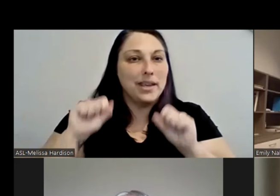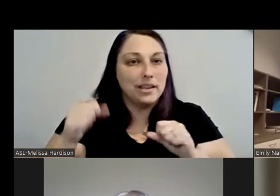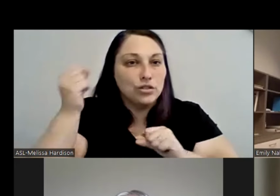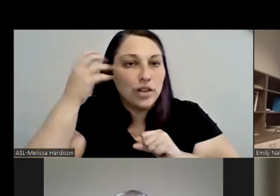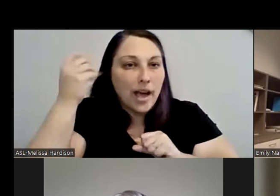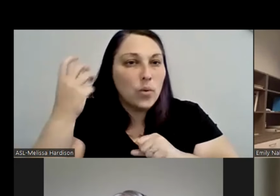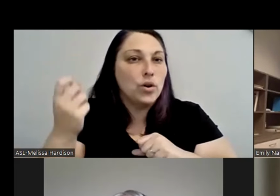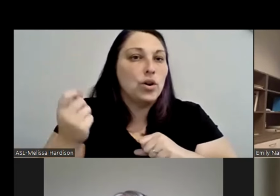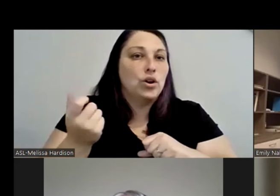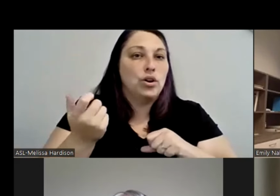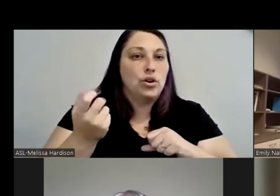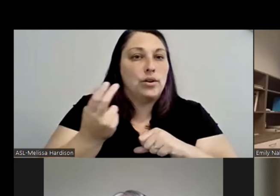This is partly due because of the environment itself.